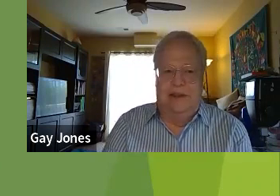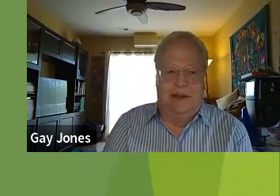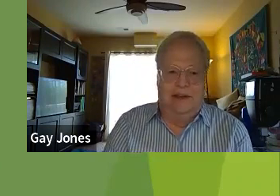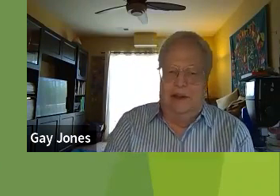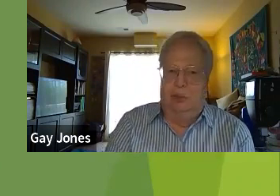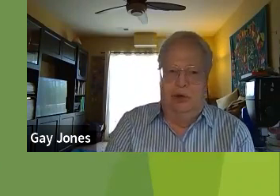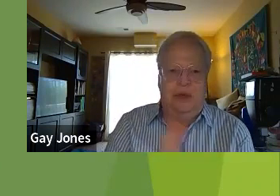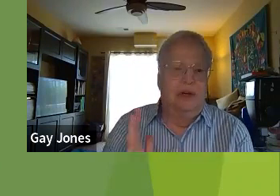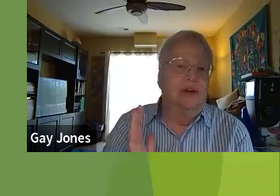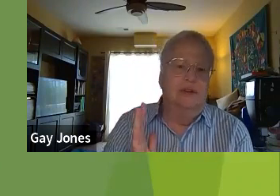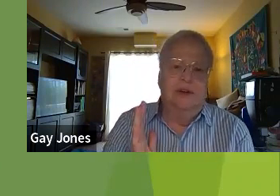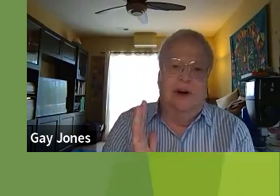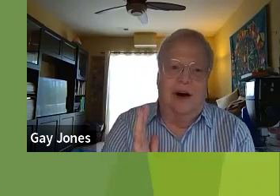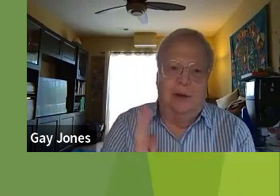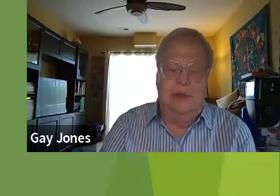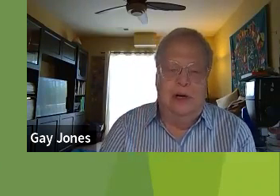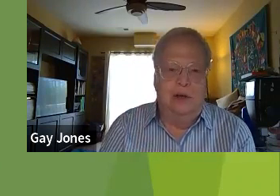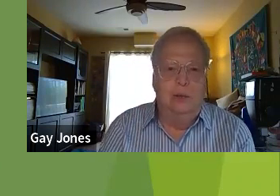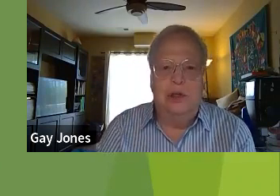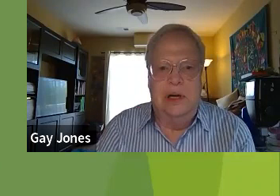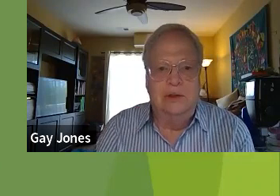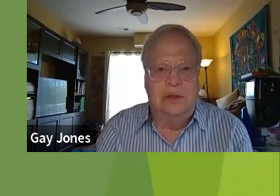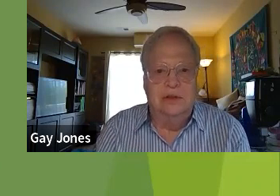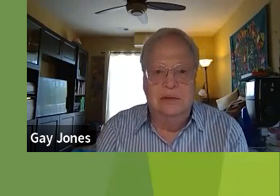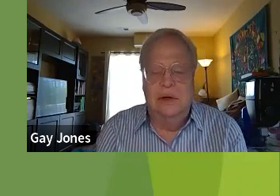It's the premier in communications services.